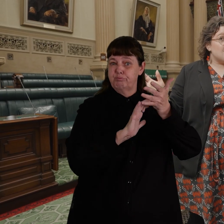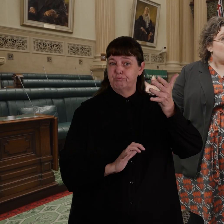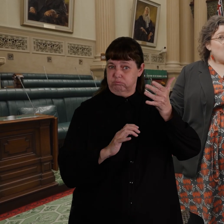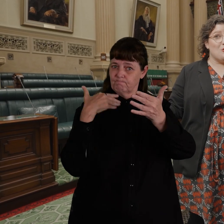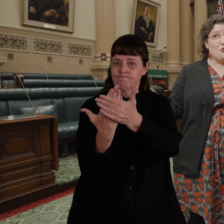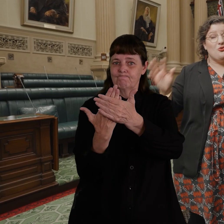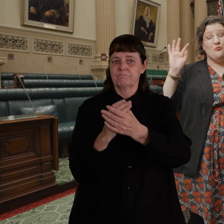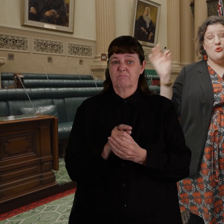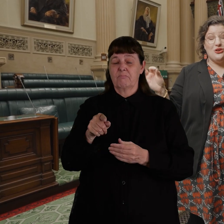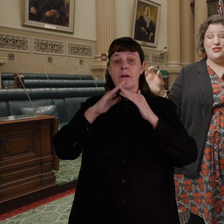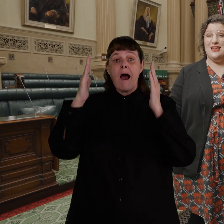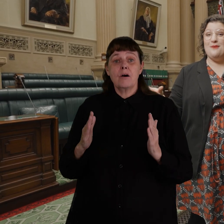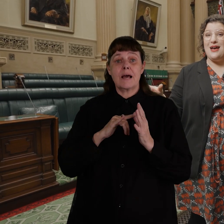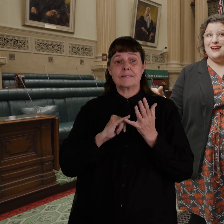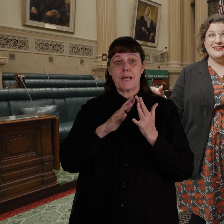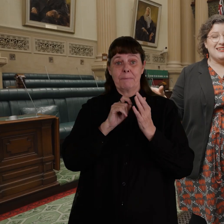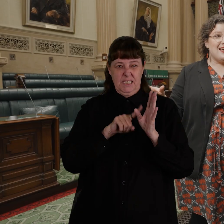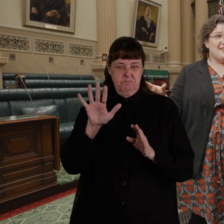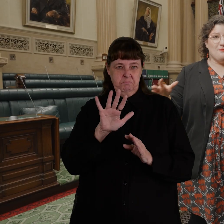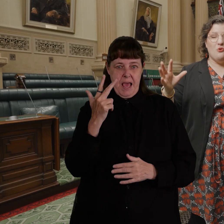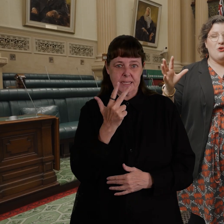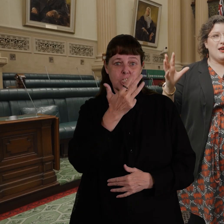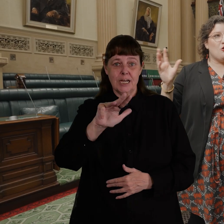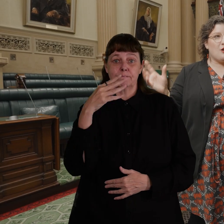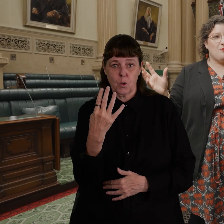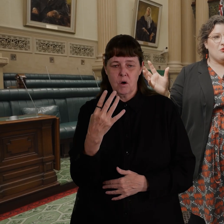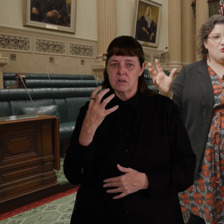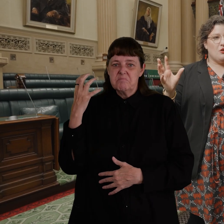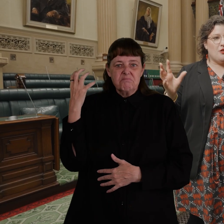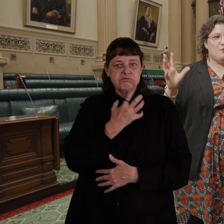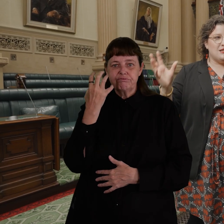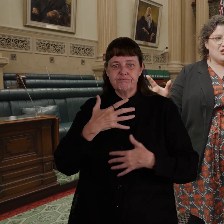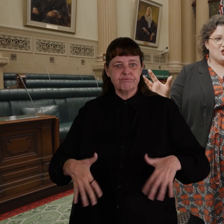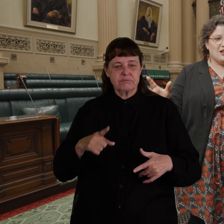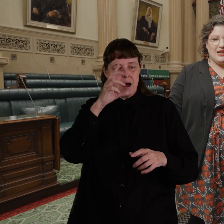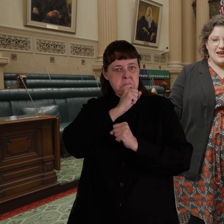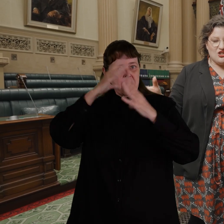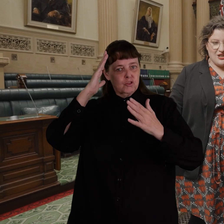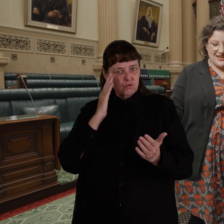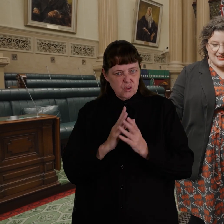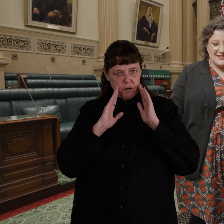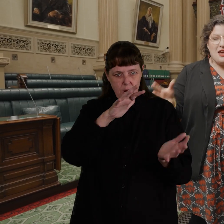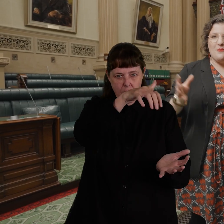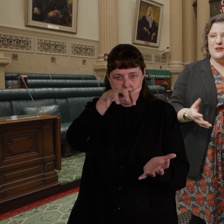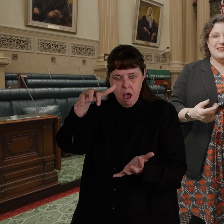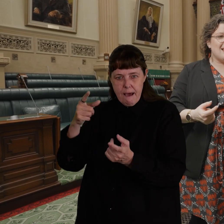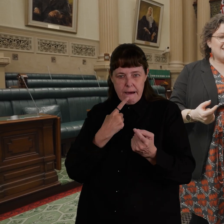is phenomenal, the more you think about it, how incredible the petition collation is because it